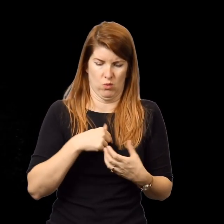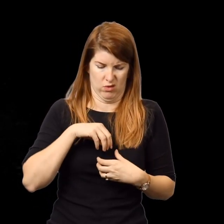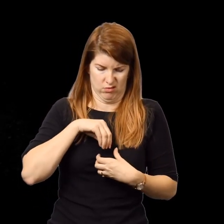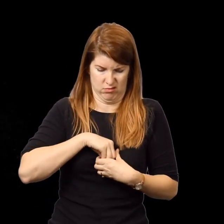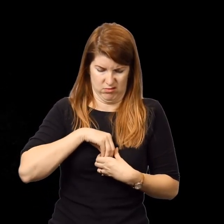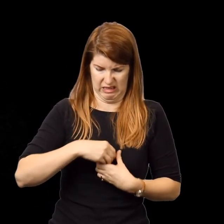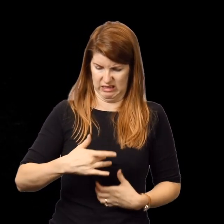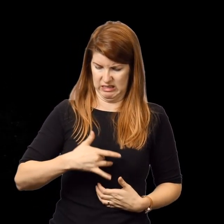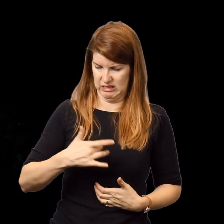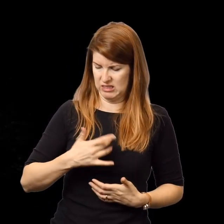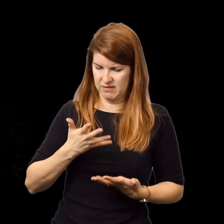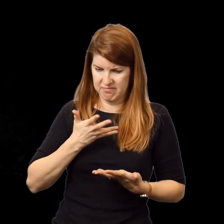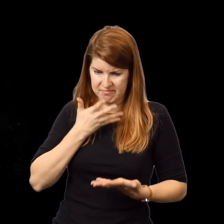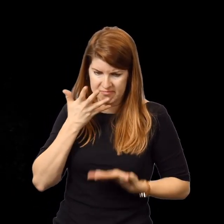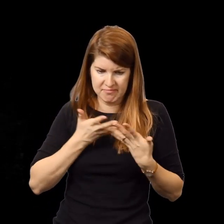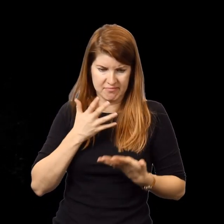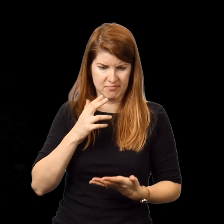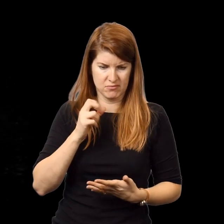we internalize this sense of shame.